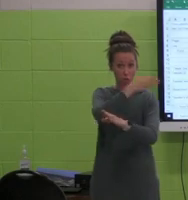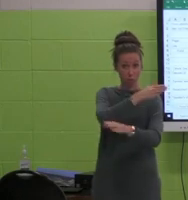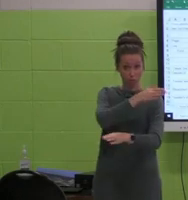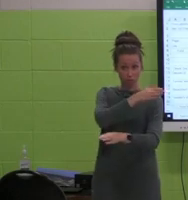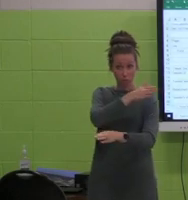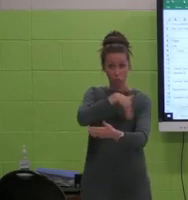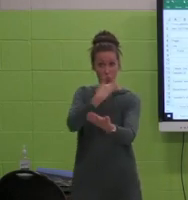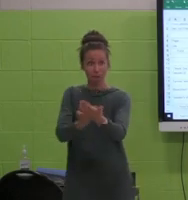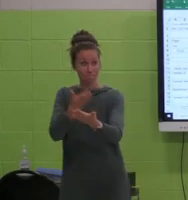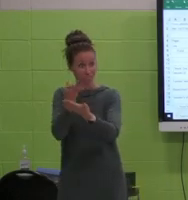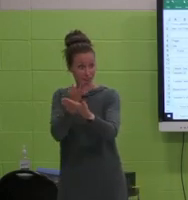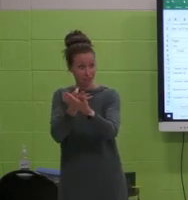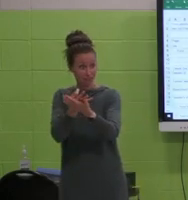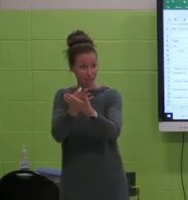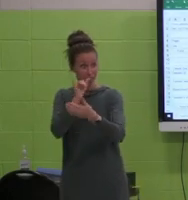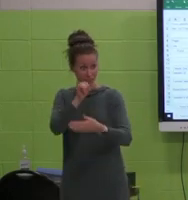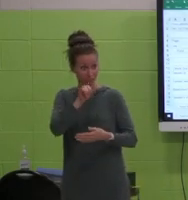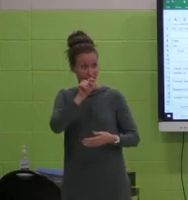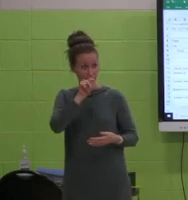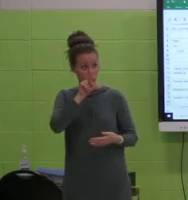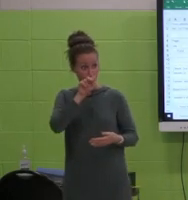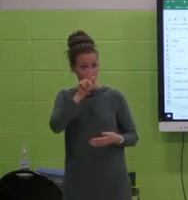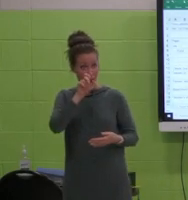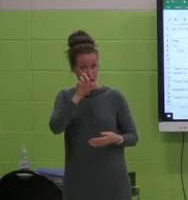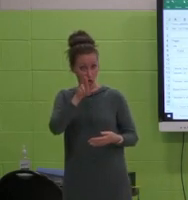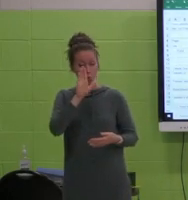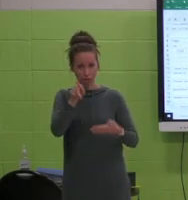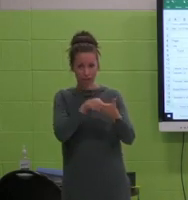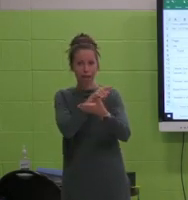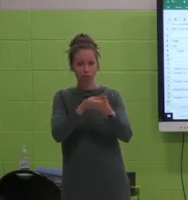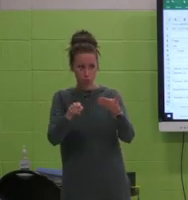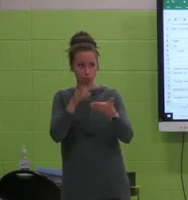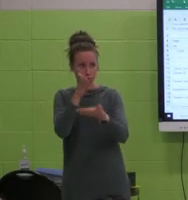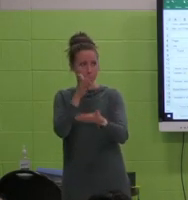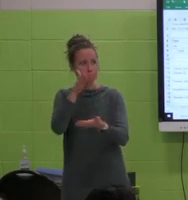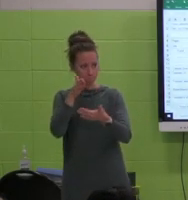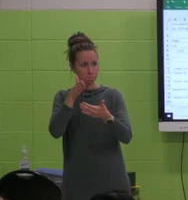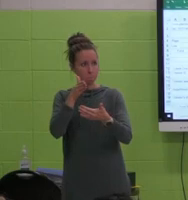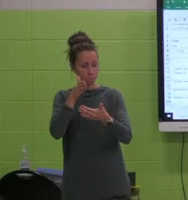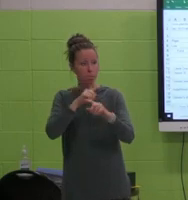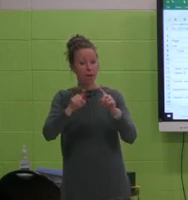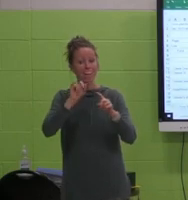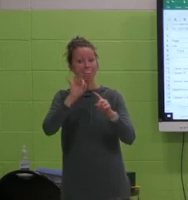tracker it'll cancel and it won't go any further yeah but once it reaches the finance person and